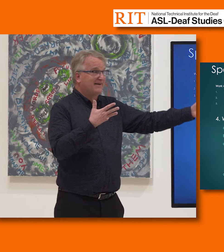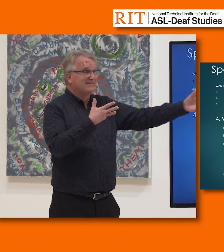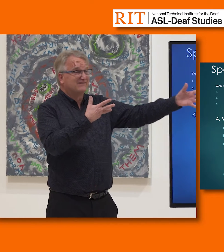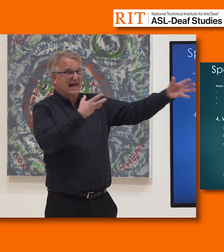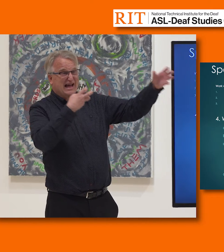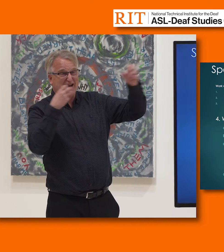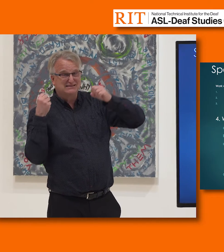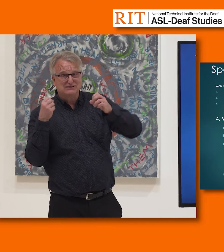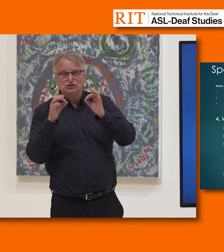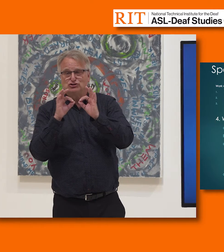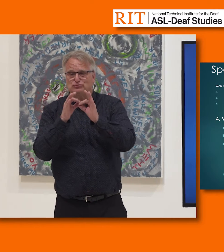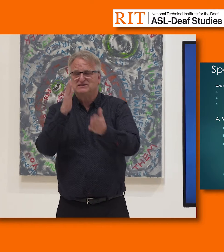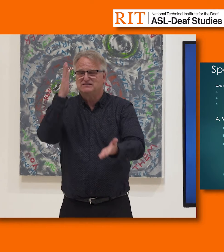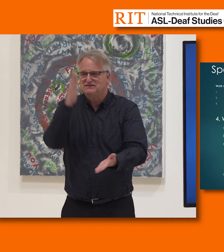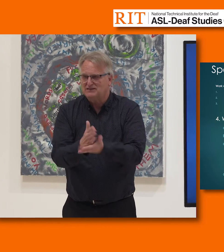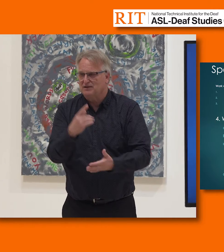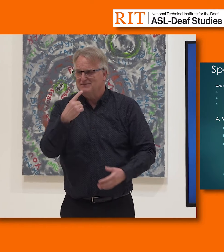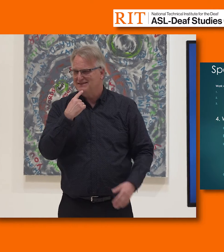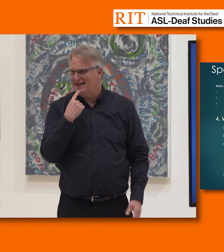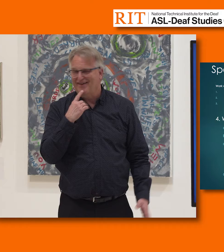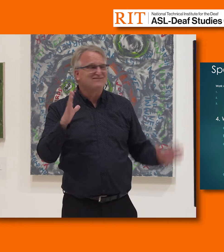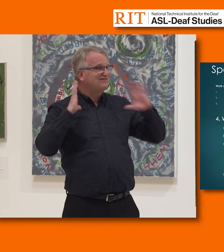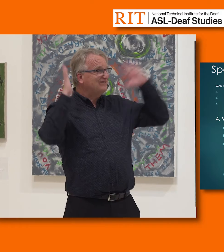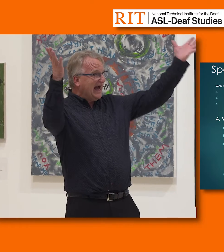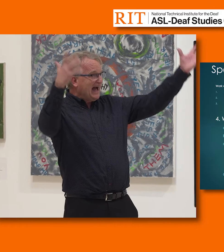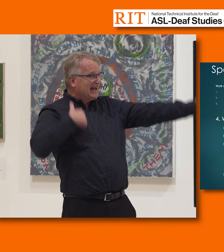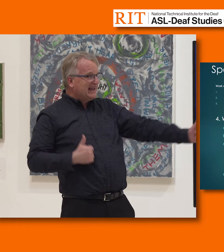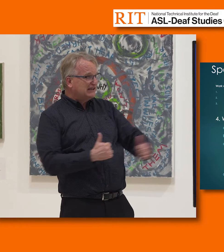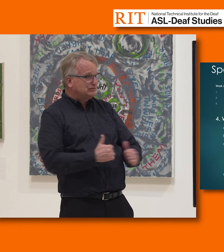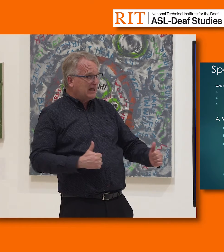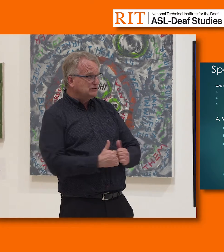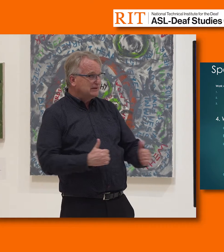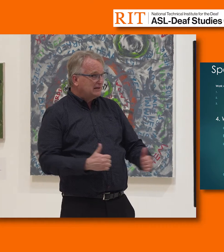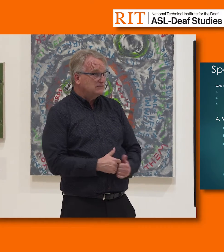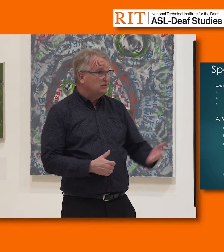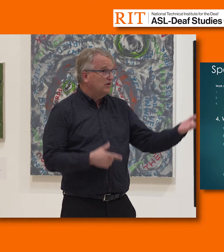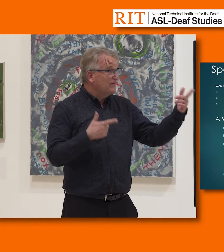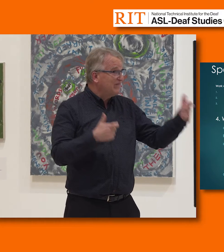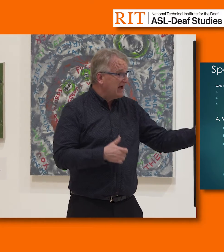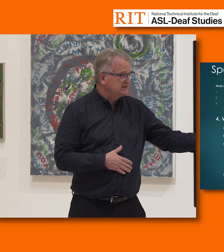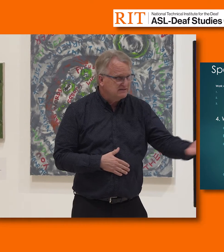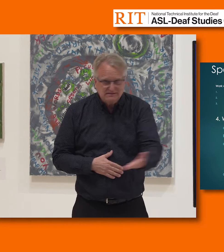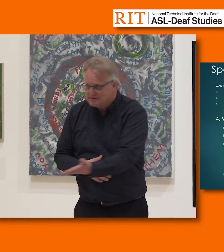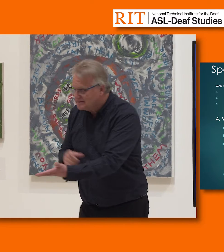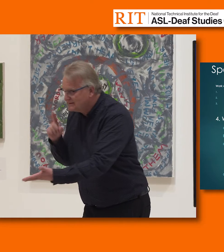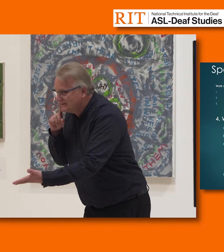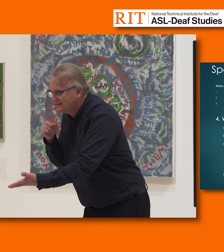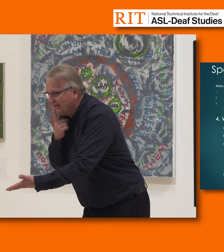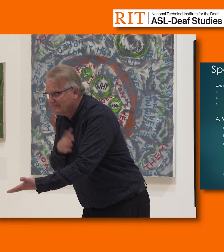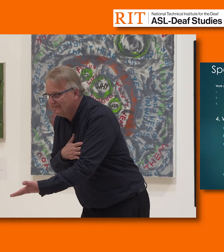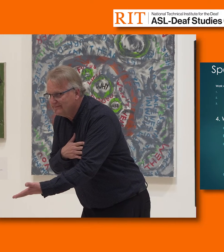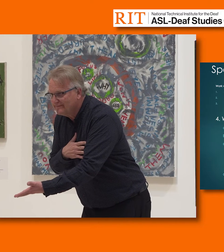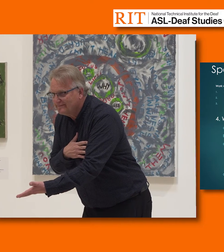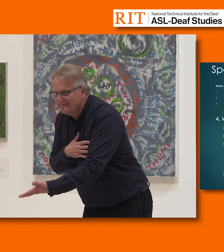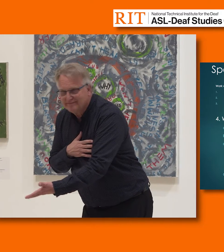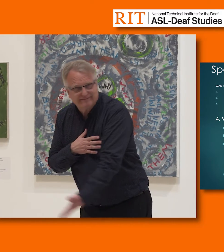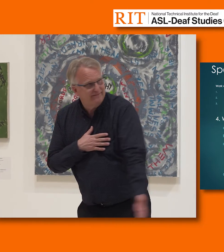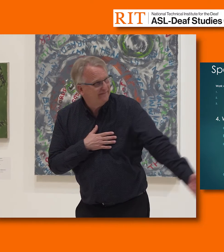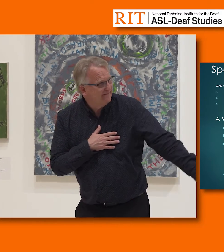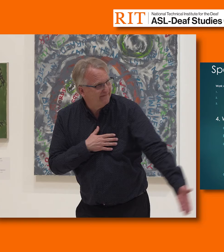chairpeople, faculty members, right? And when they ask the interpreter, "Am I speaking too fast for you?" And indeed they are,